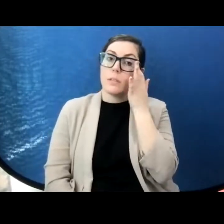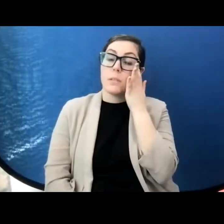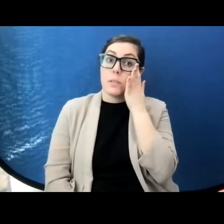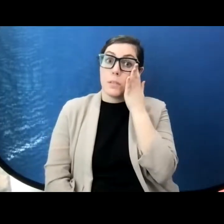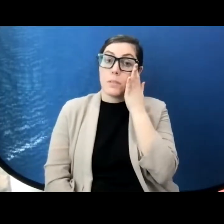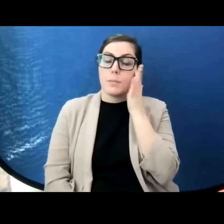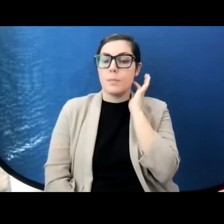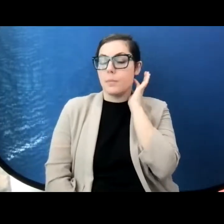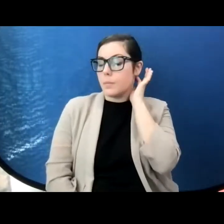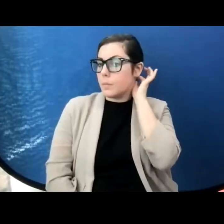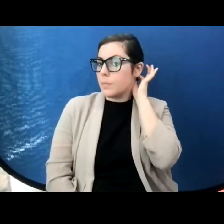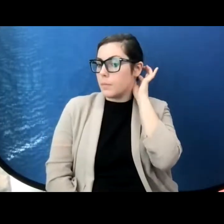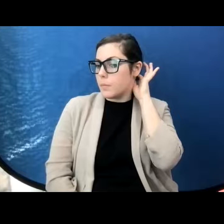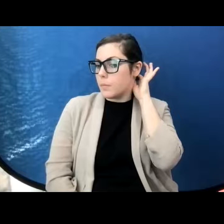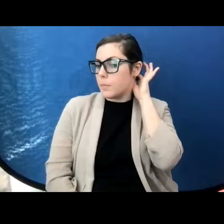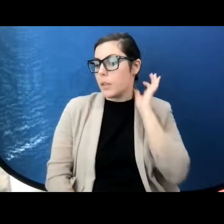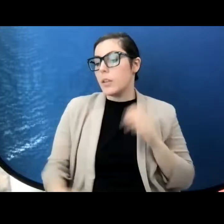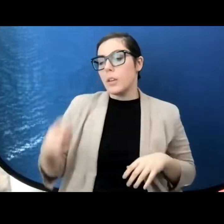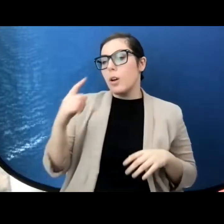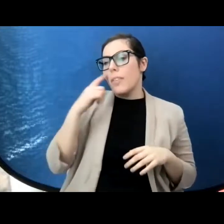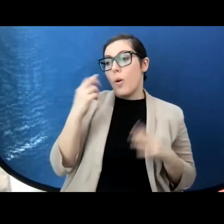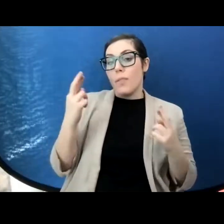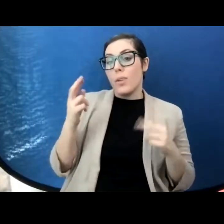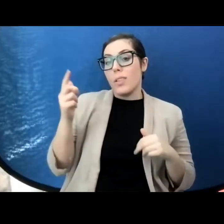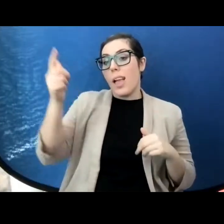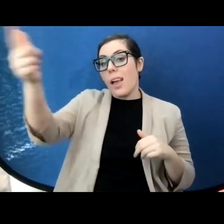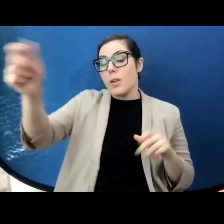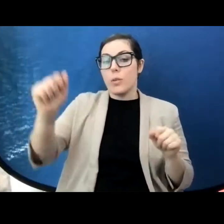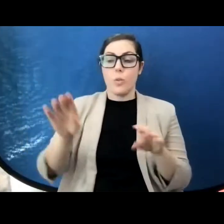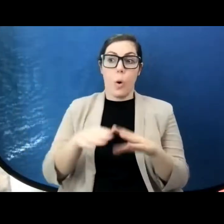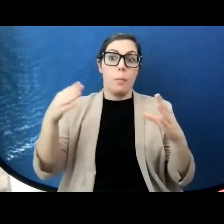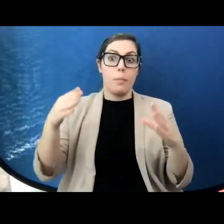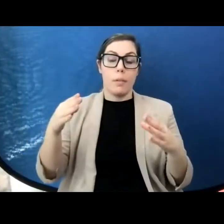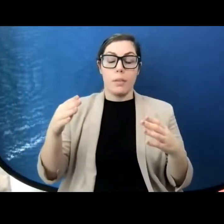what is our grant funder's position on that? >> MONICA MALHOTRA: Yeah, we can always talk